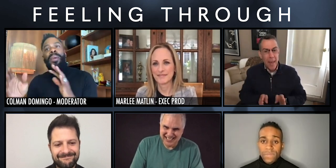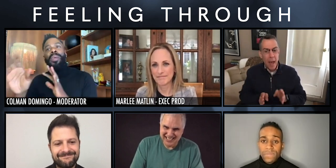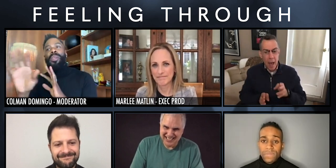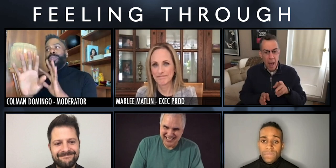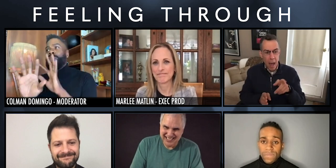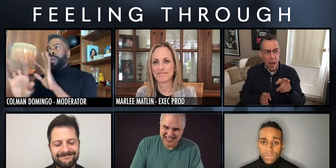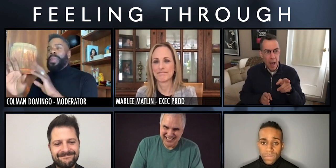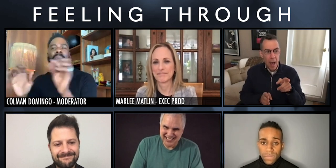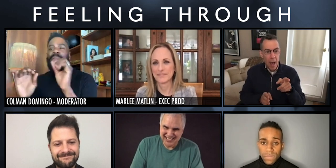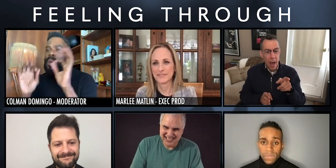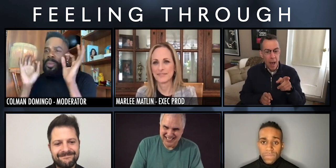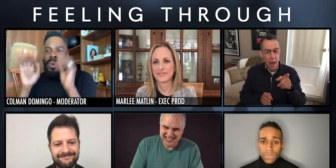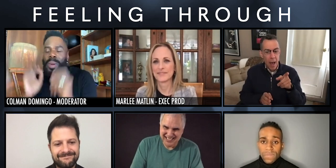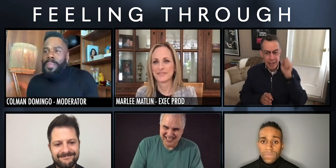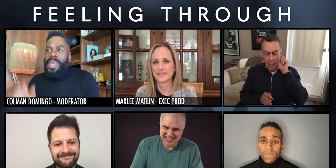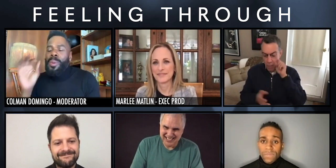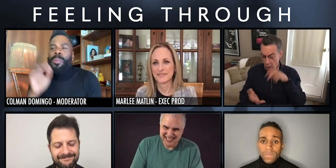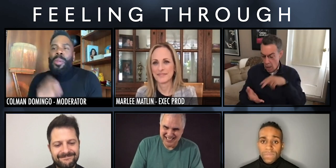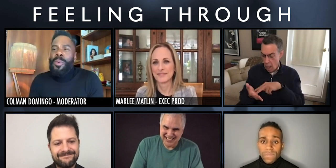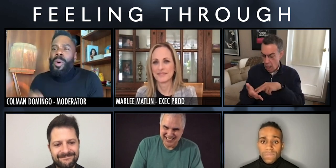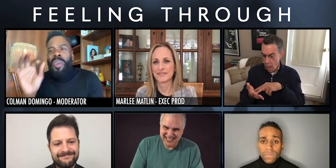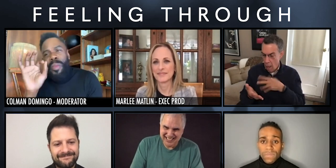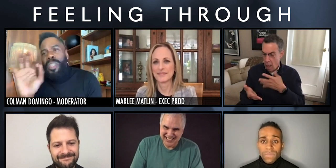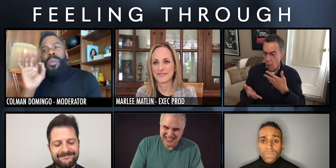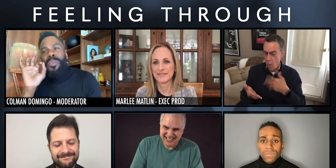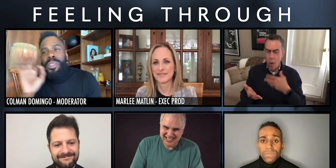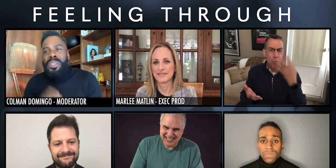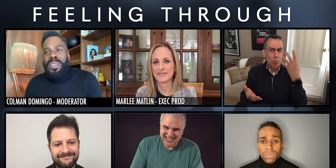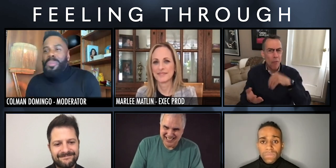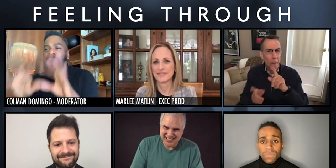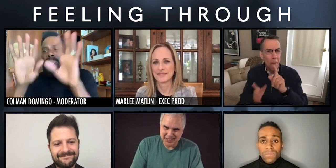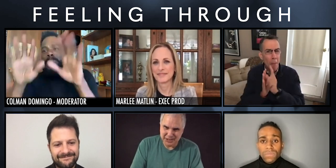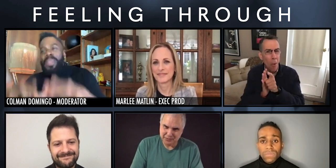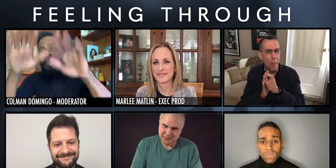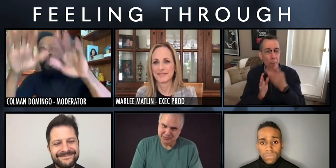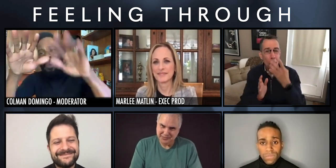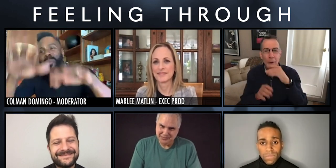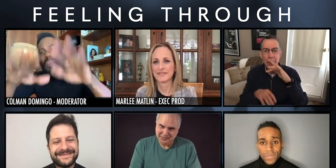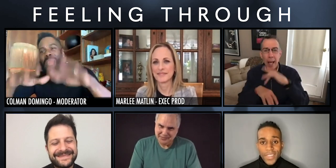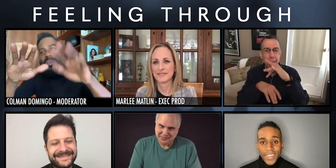that's something you should be, I thought it was very, it was beautiful. It's all these beautiful touches. I'm just going to keep, you know, fanning